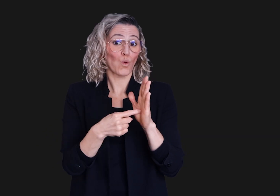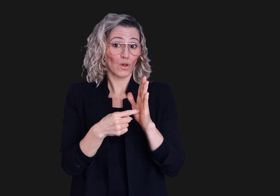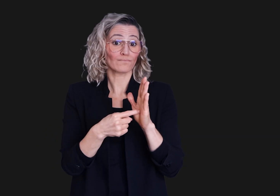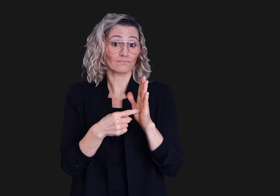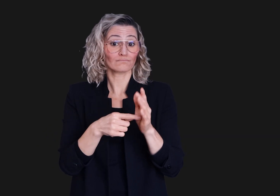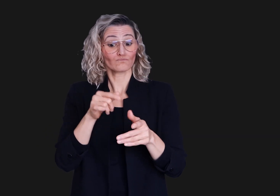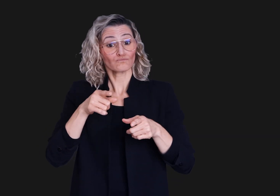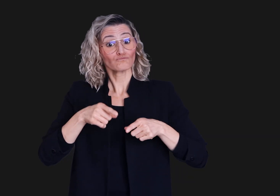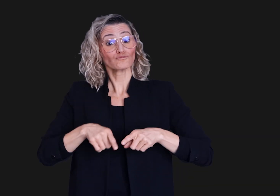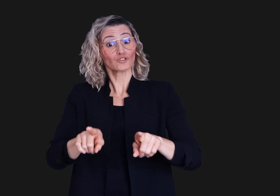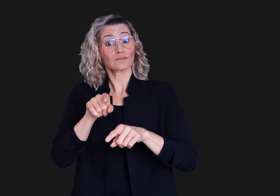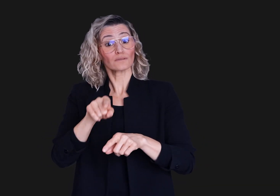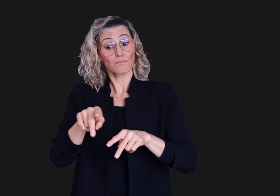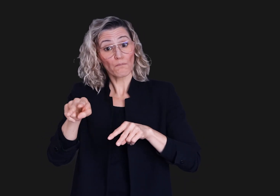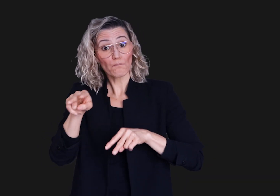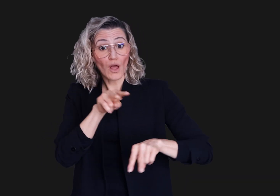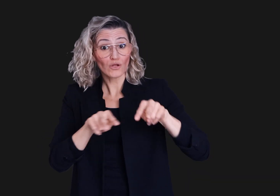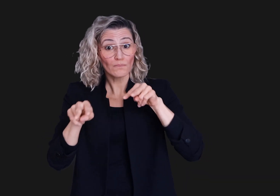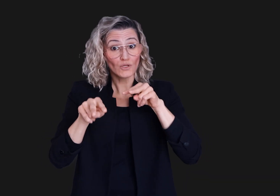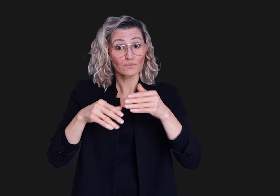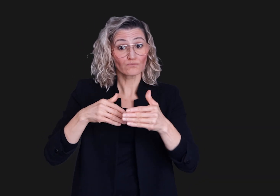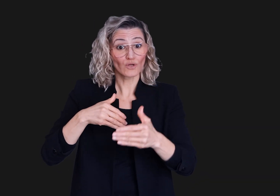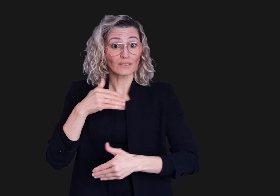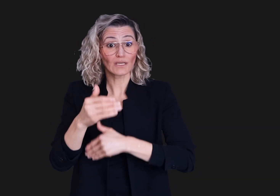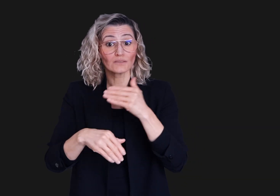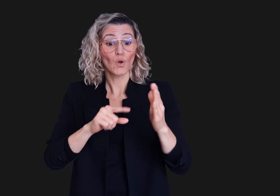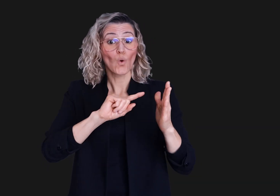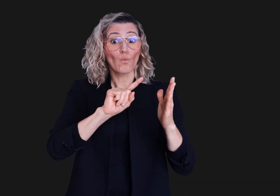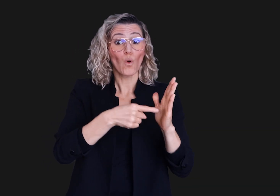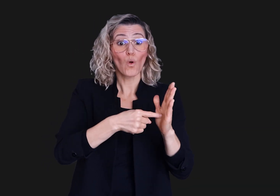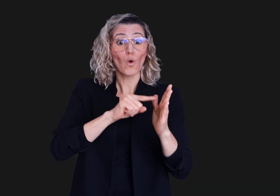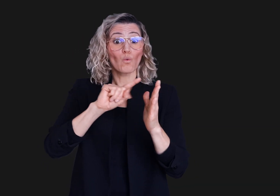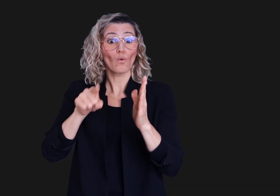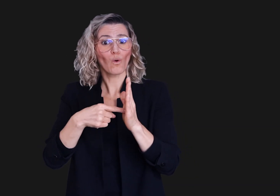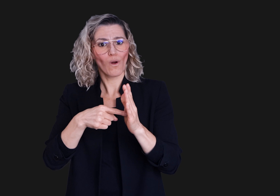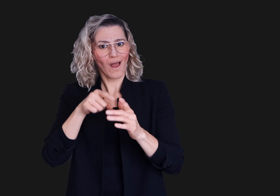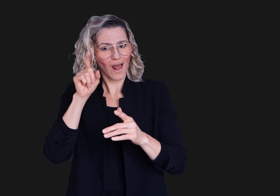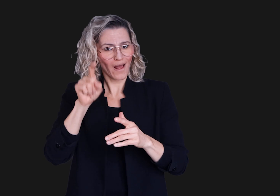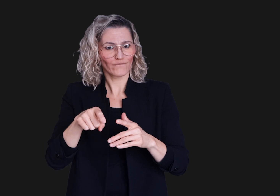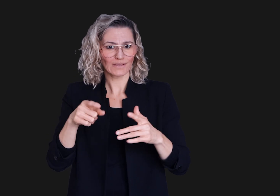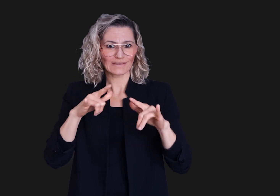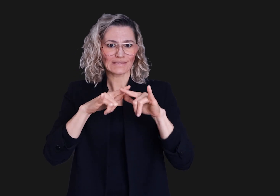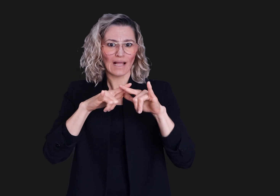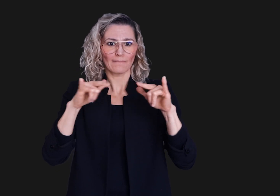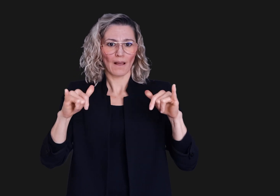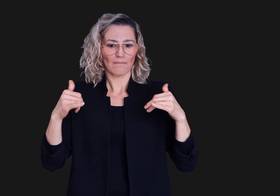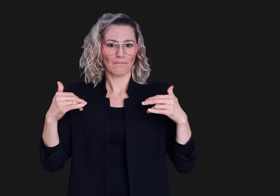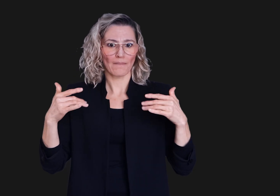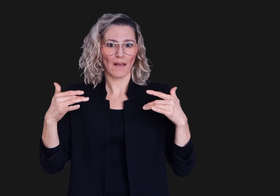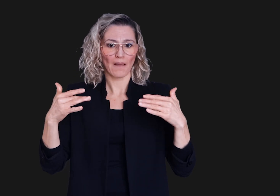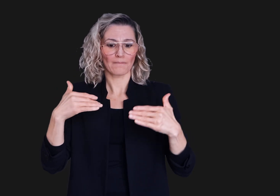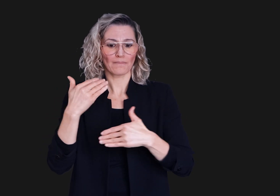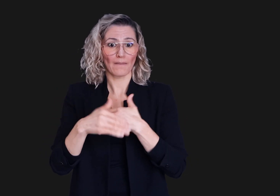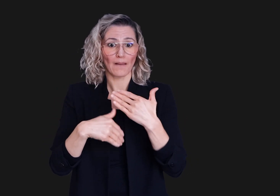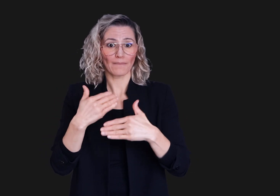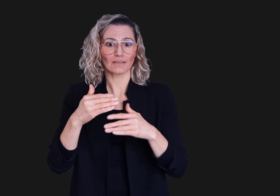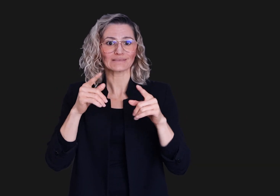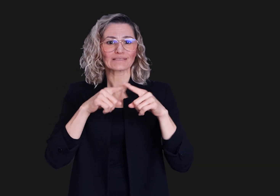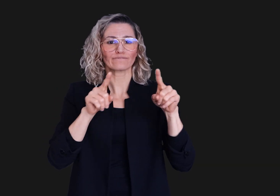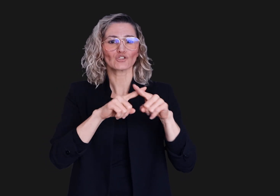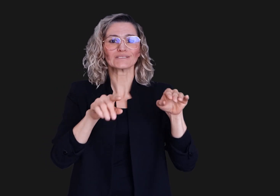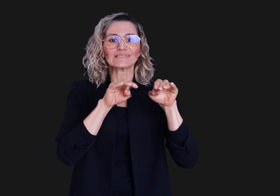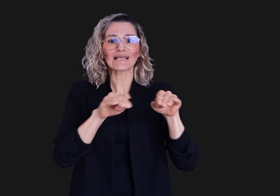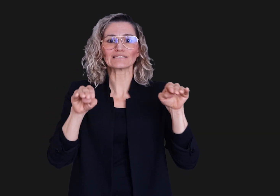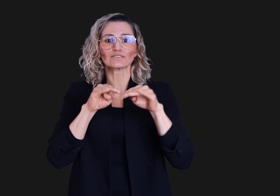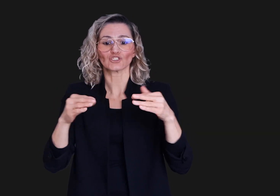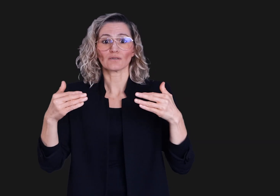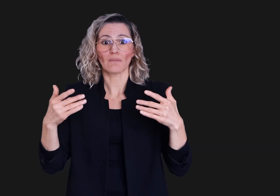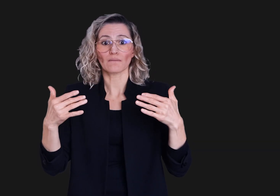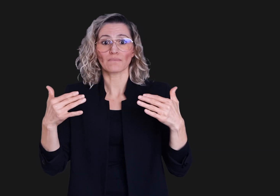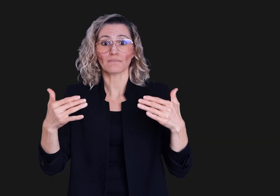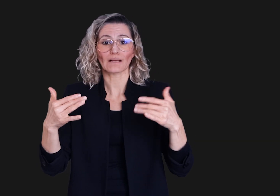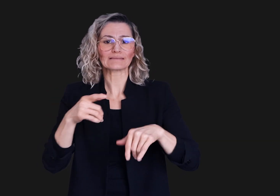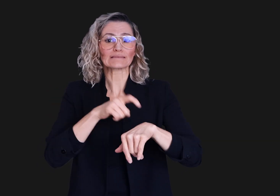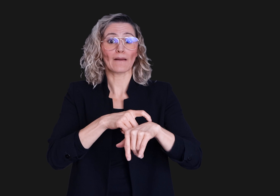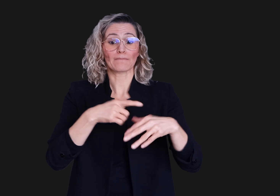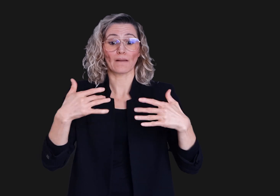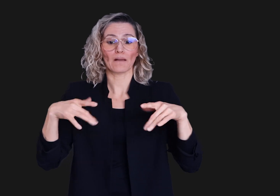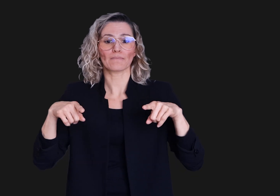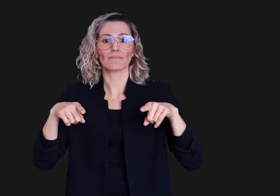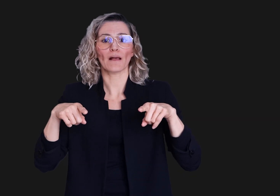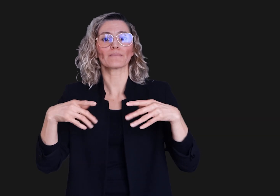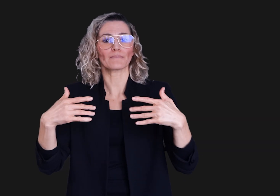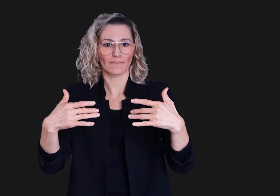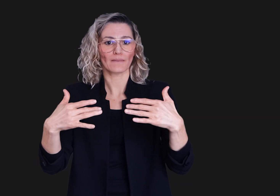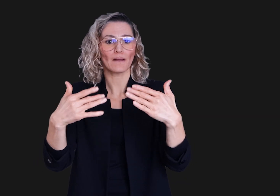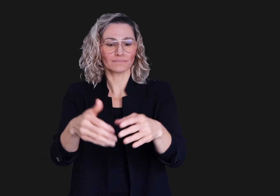They said these roles must happen at all stages of the monitoring process.